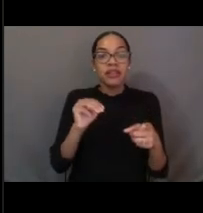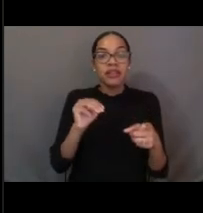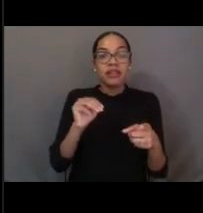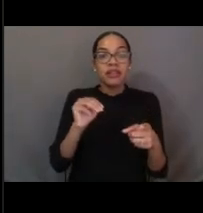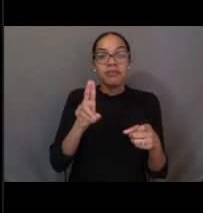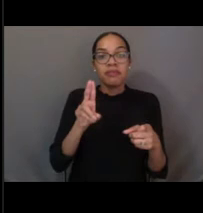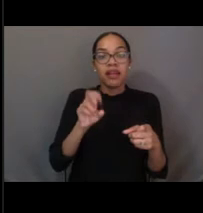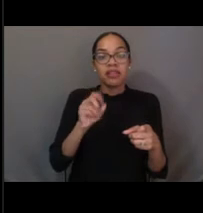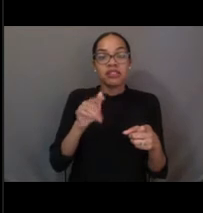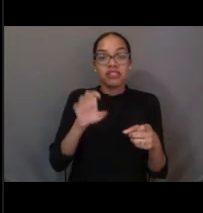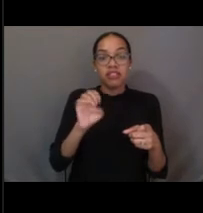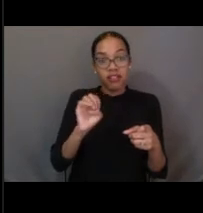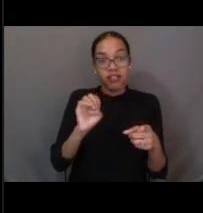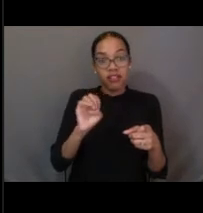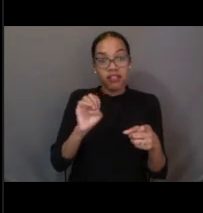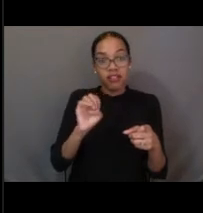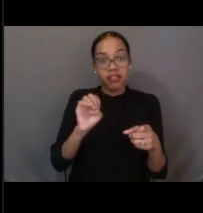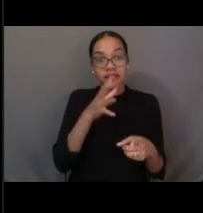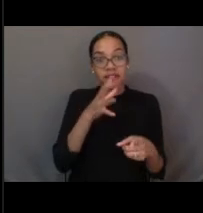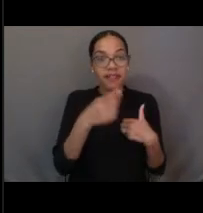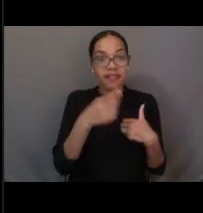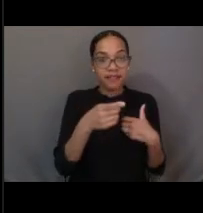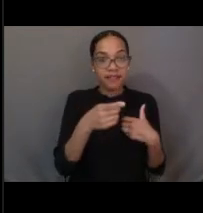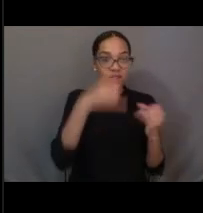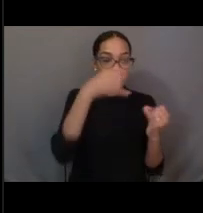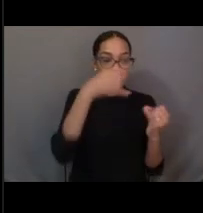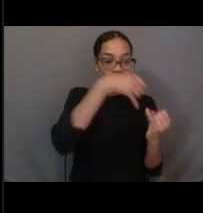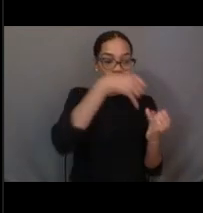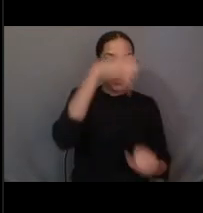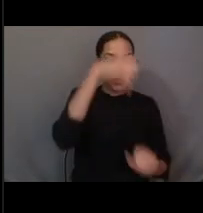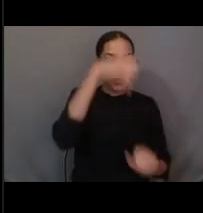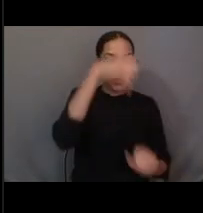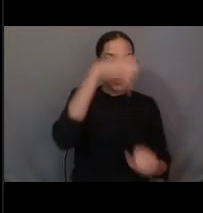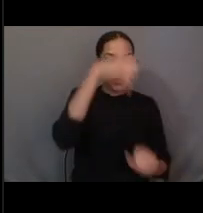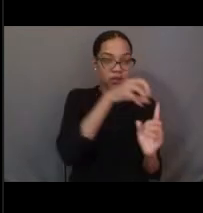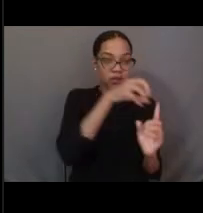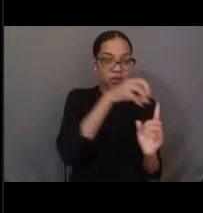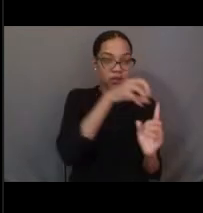And here we have some that have been harvested. And then we have our clams.